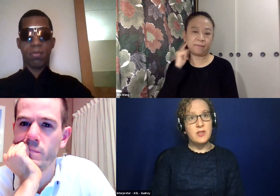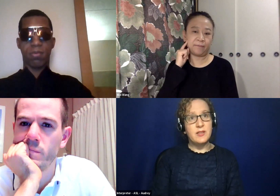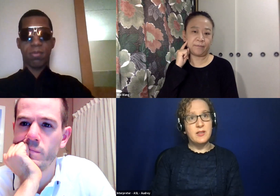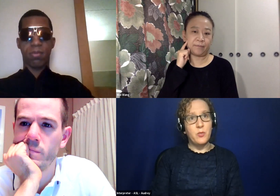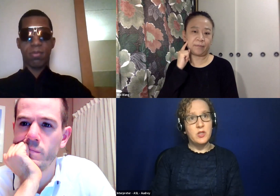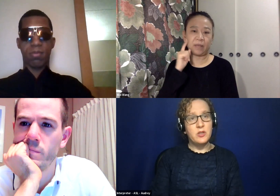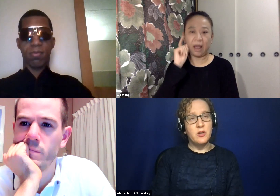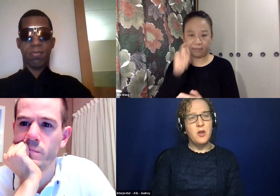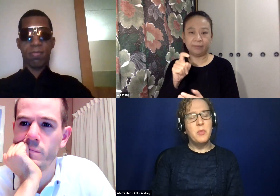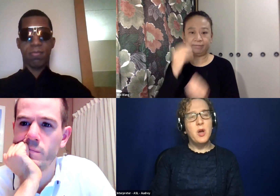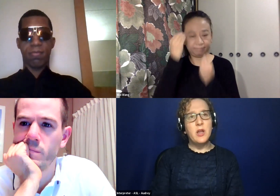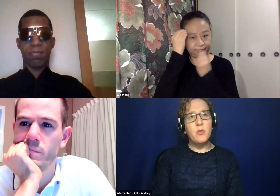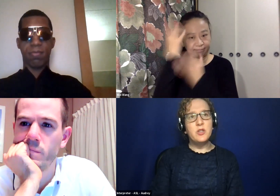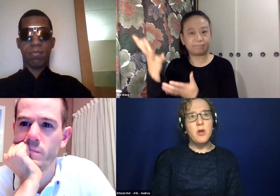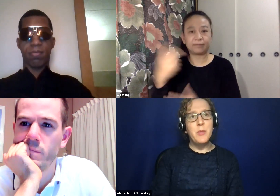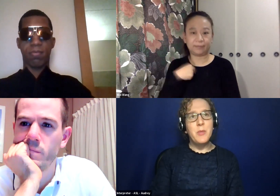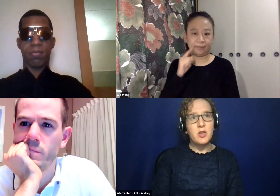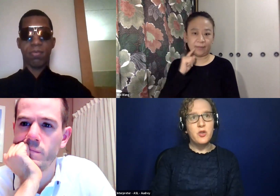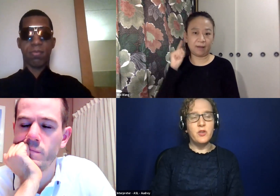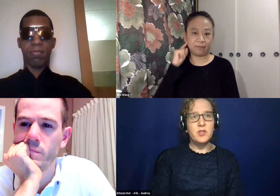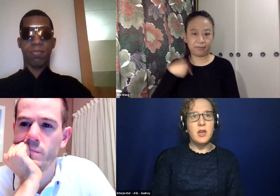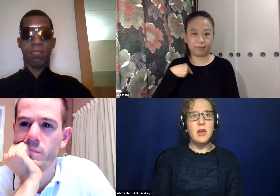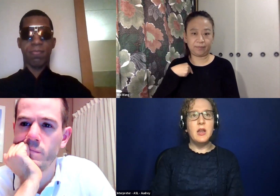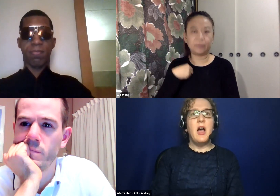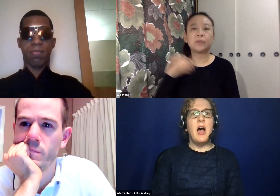uses sign language but when I went to American University,